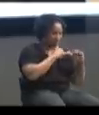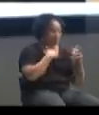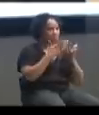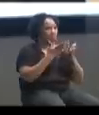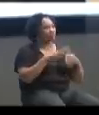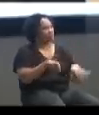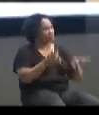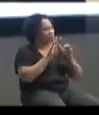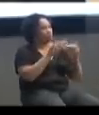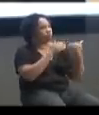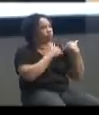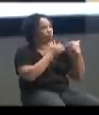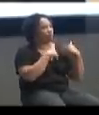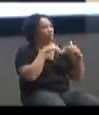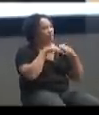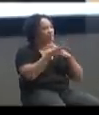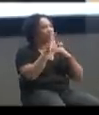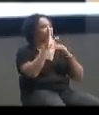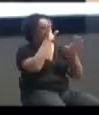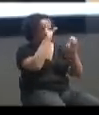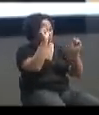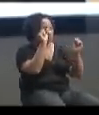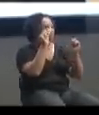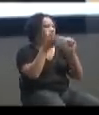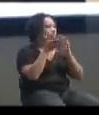COME FROM SMALLTOWN GEORGIA SERVING IN SUCH AN IMPORTANT